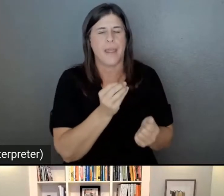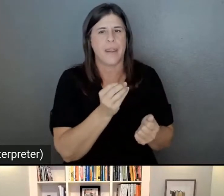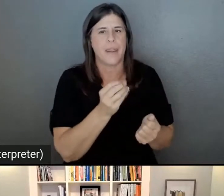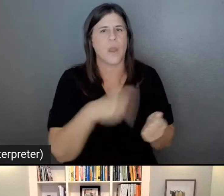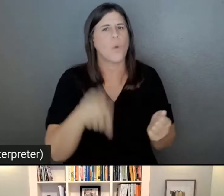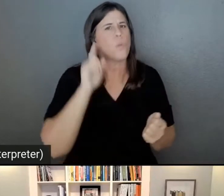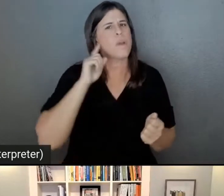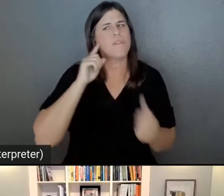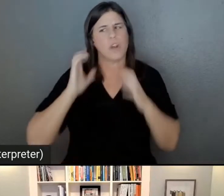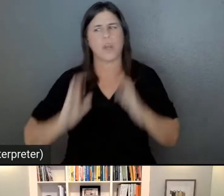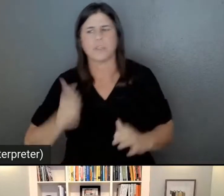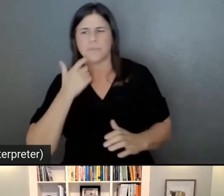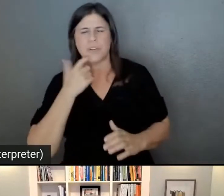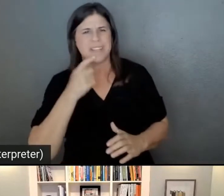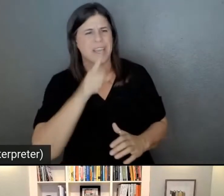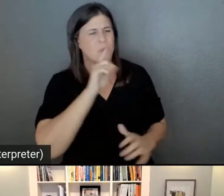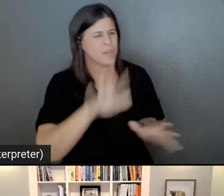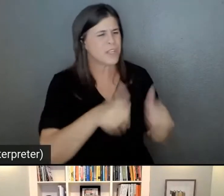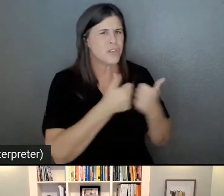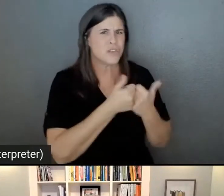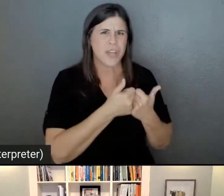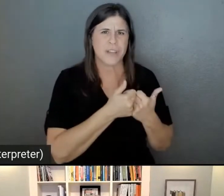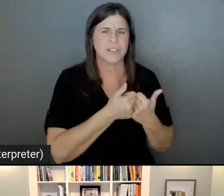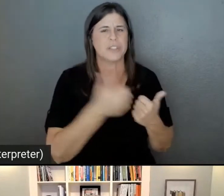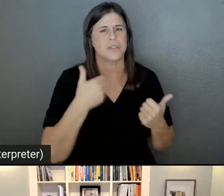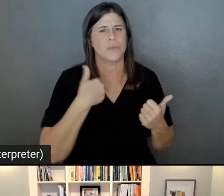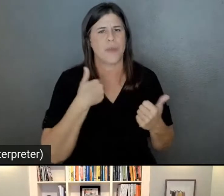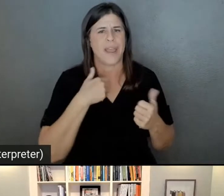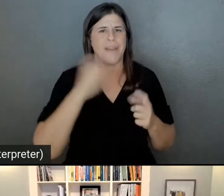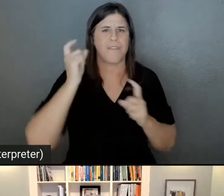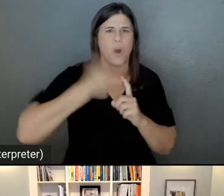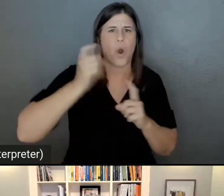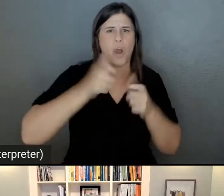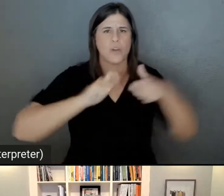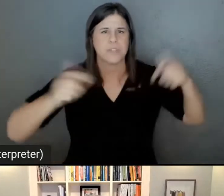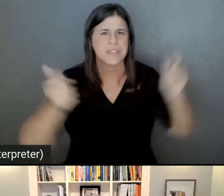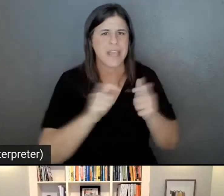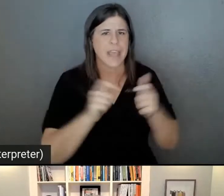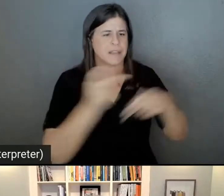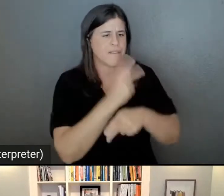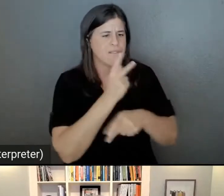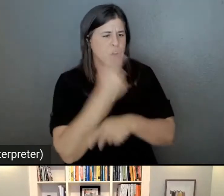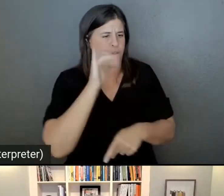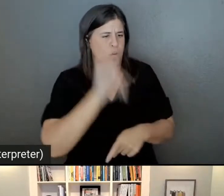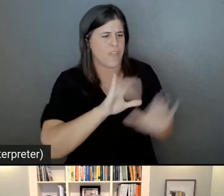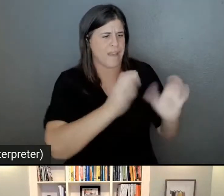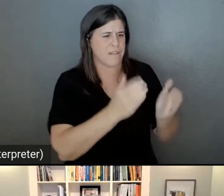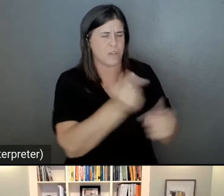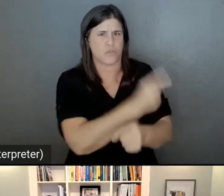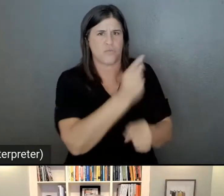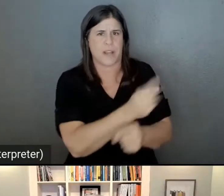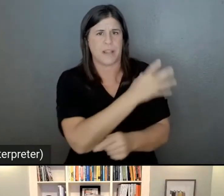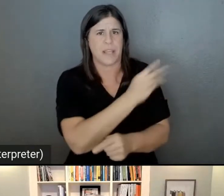it's been really challenging to get auto-scaling configure in these cluster is correctly, and to achieve the efficiencies that